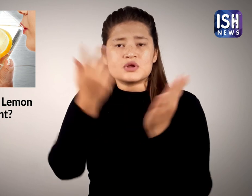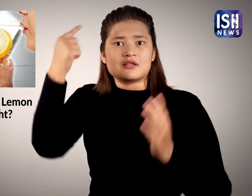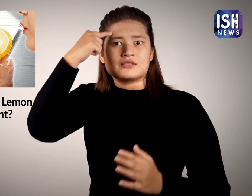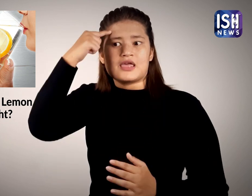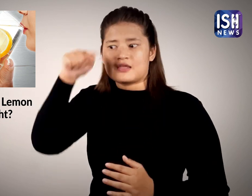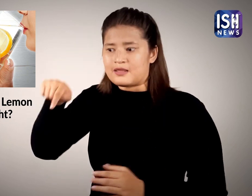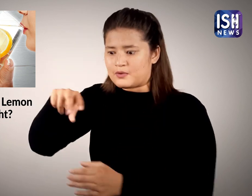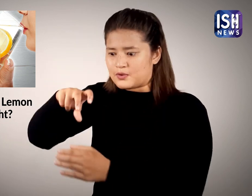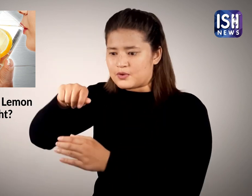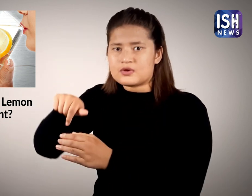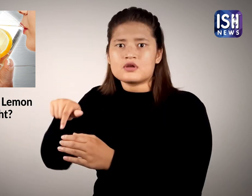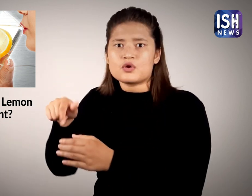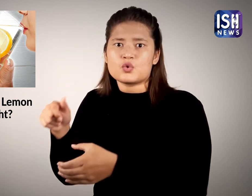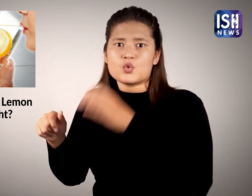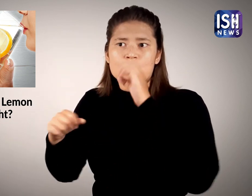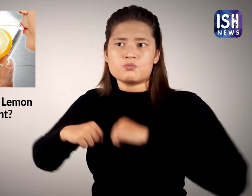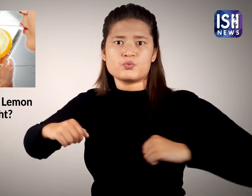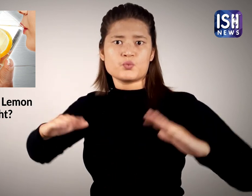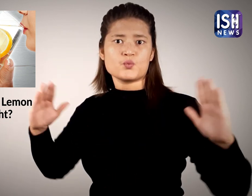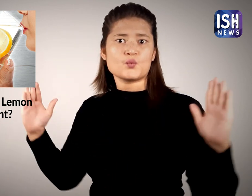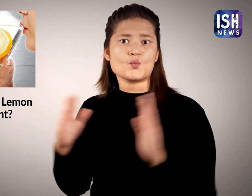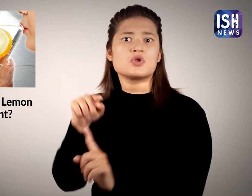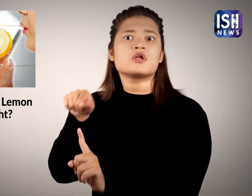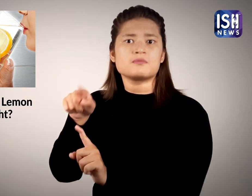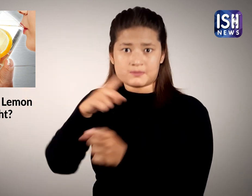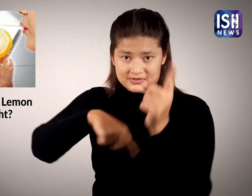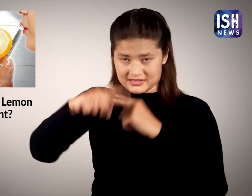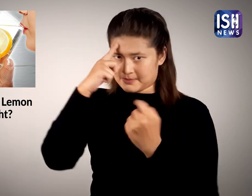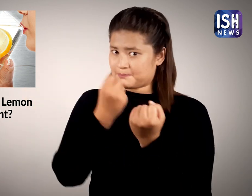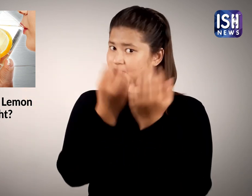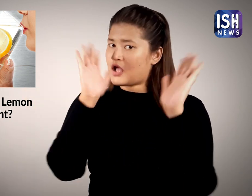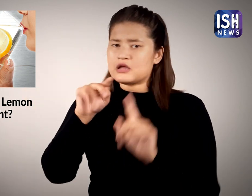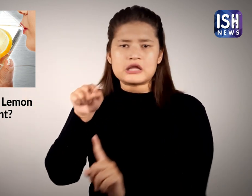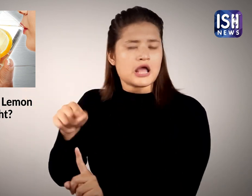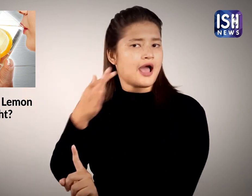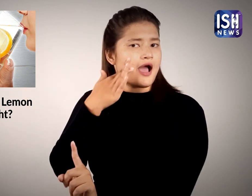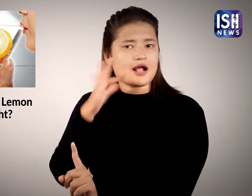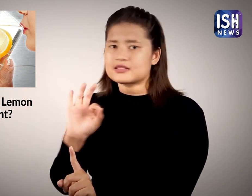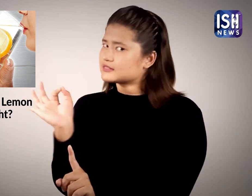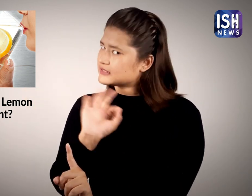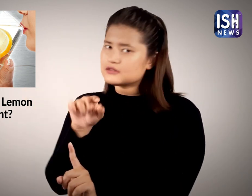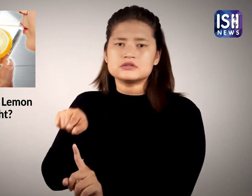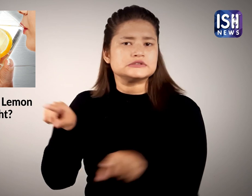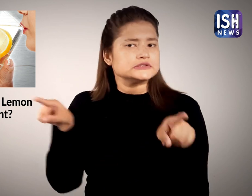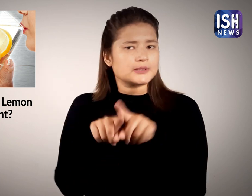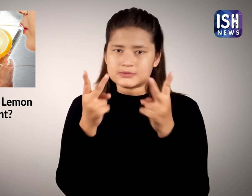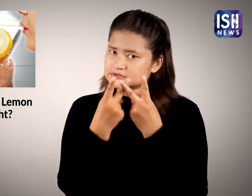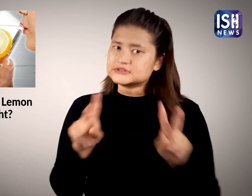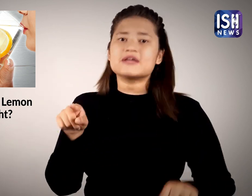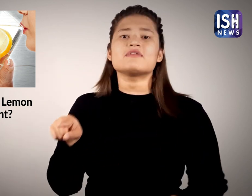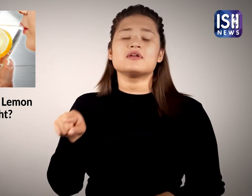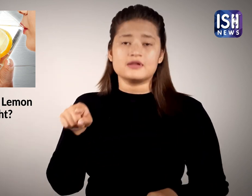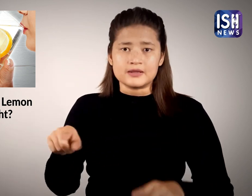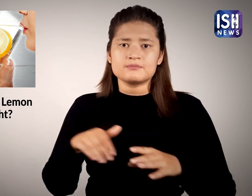However many people assume it will burn fat and lose weight. This is not true.